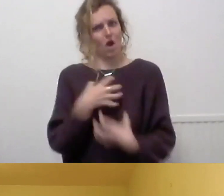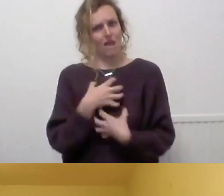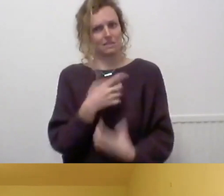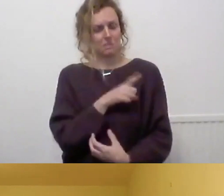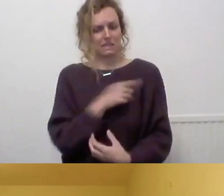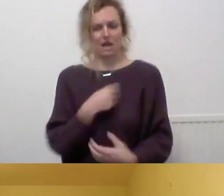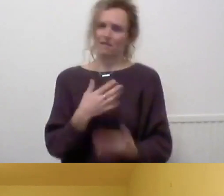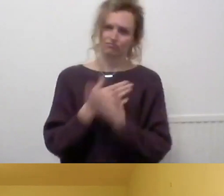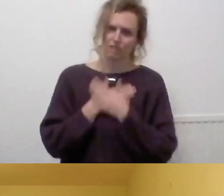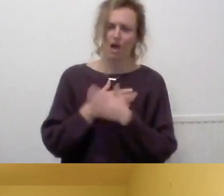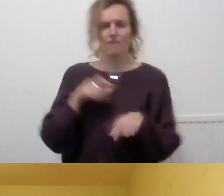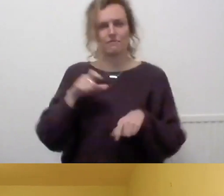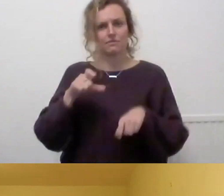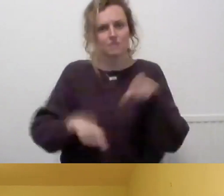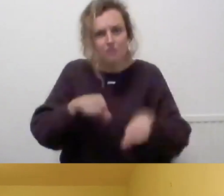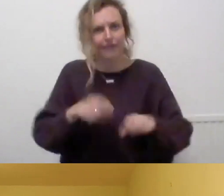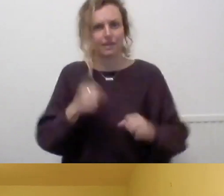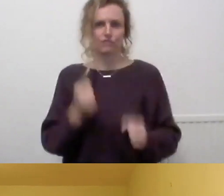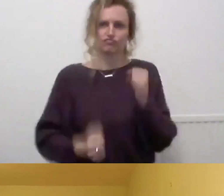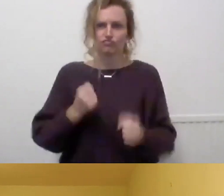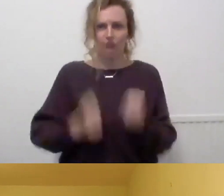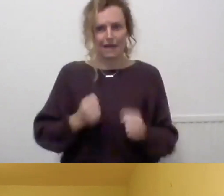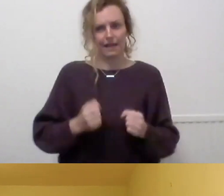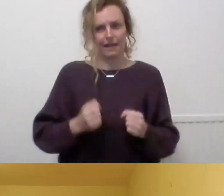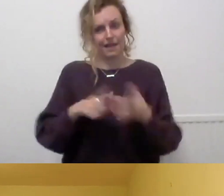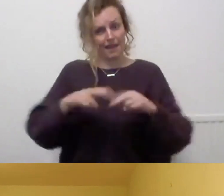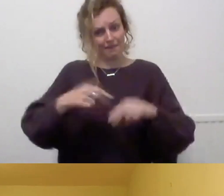and made I get respiratory fibrosis, then that's it, I won't be able to do that.